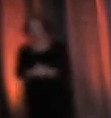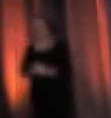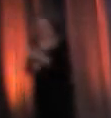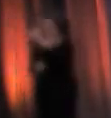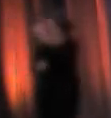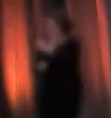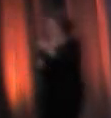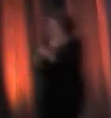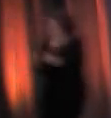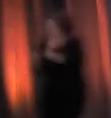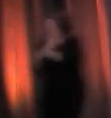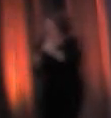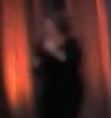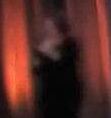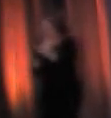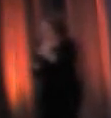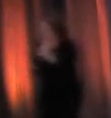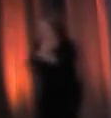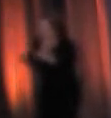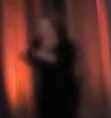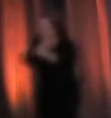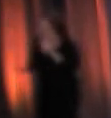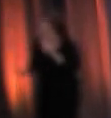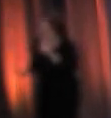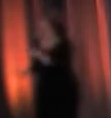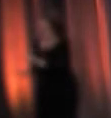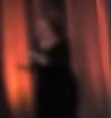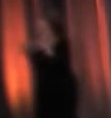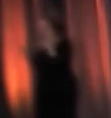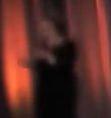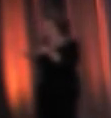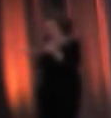made to quote 'embrace an inclusive design methodology